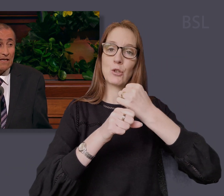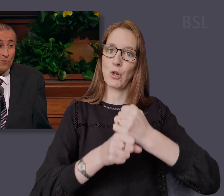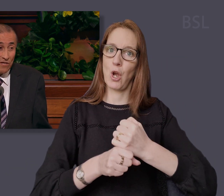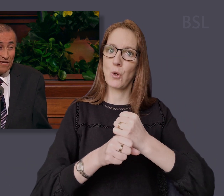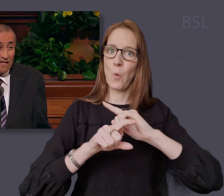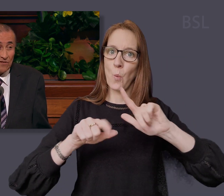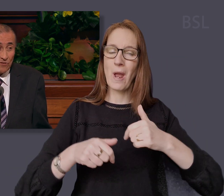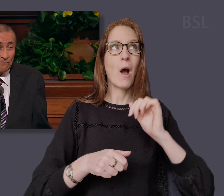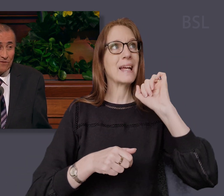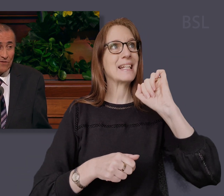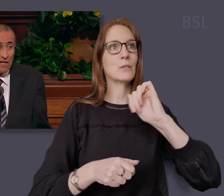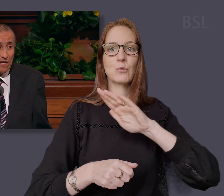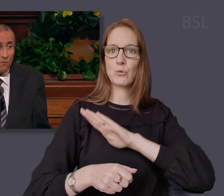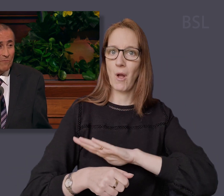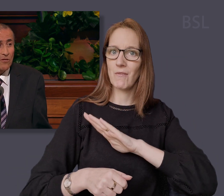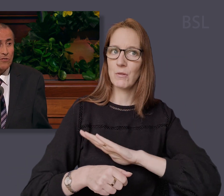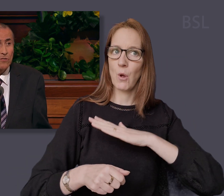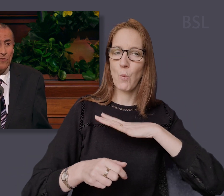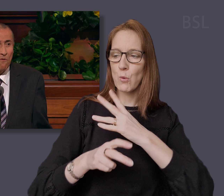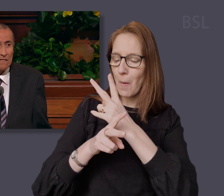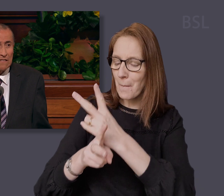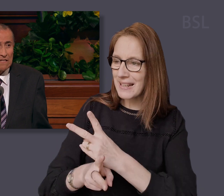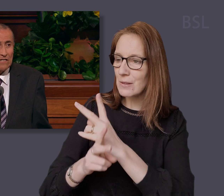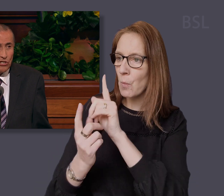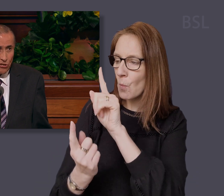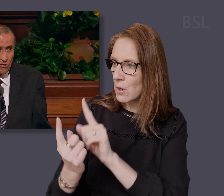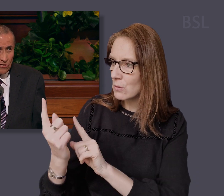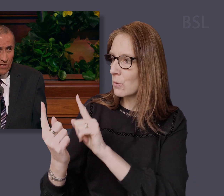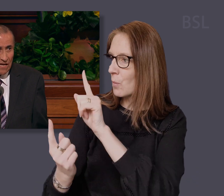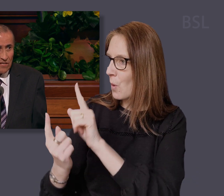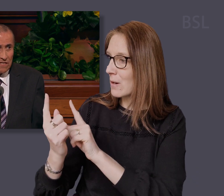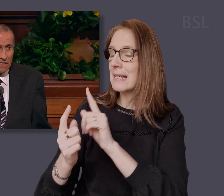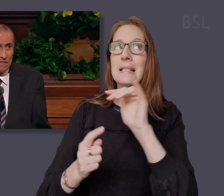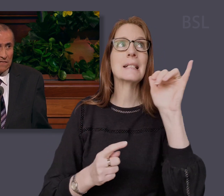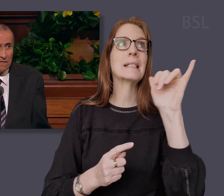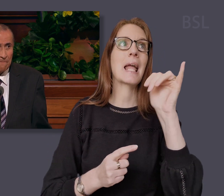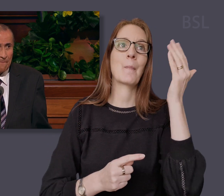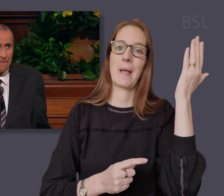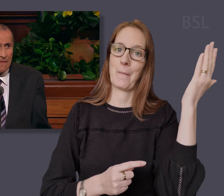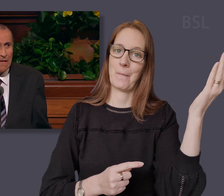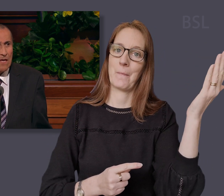we as His servants will minister to the one, just as He did.